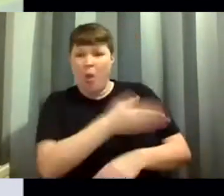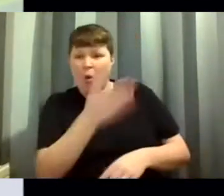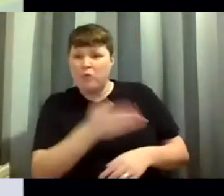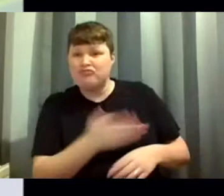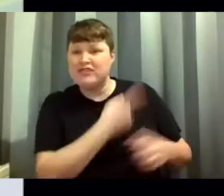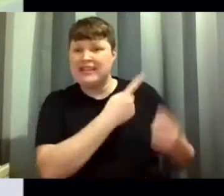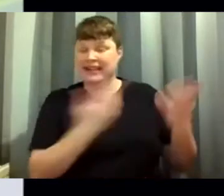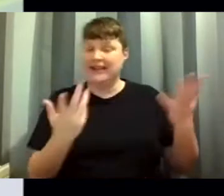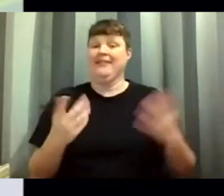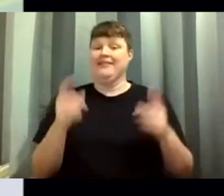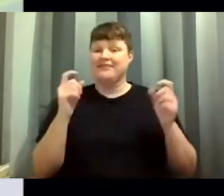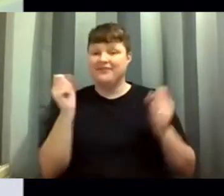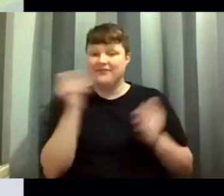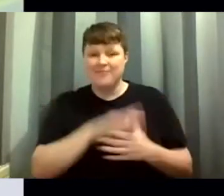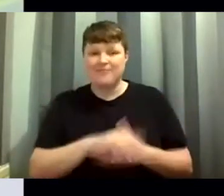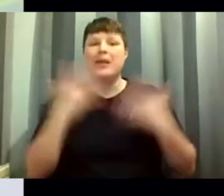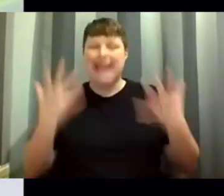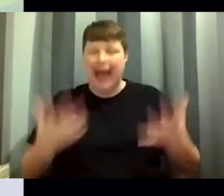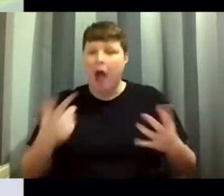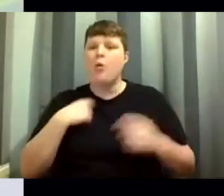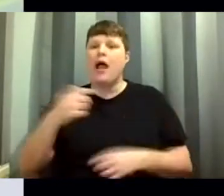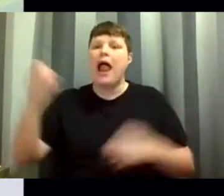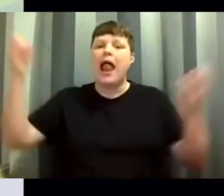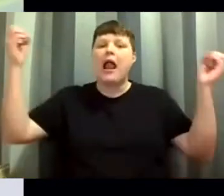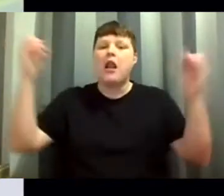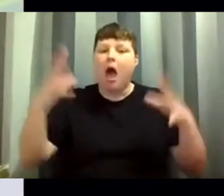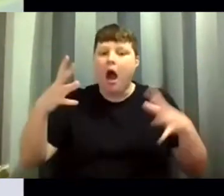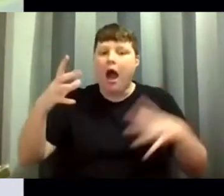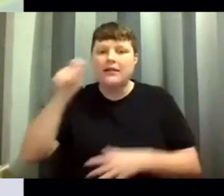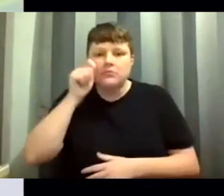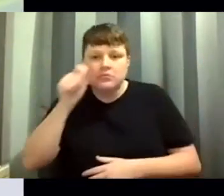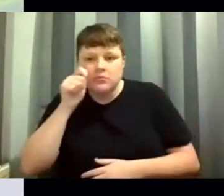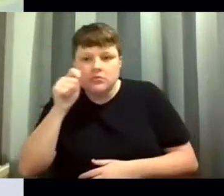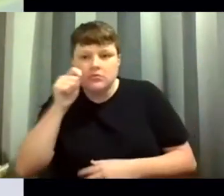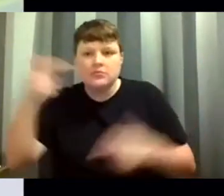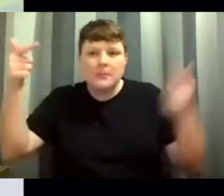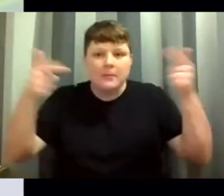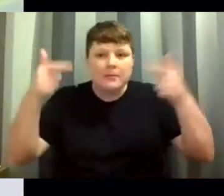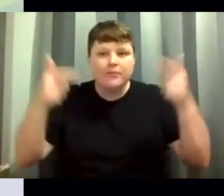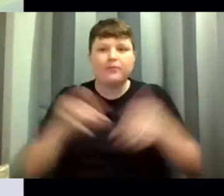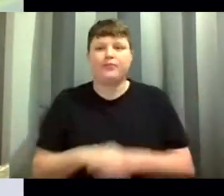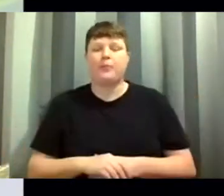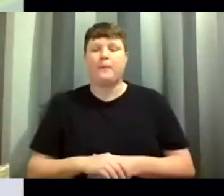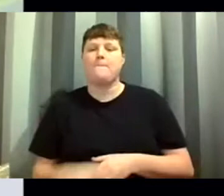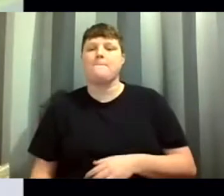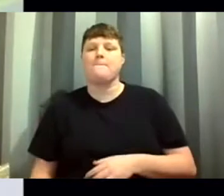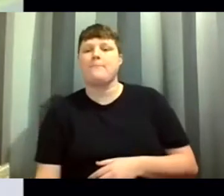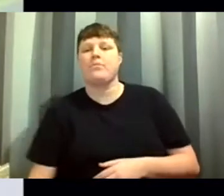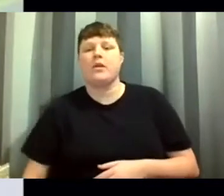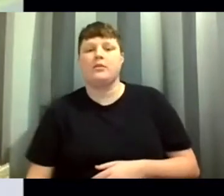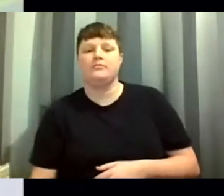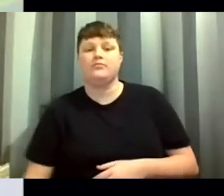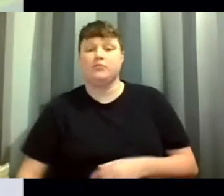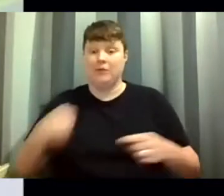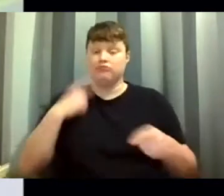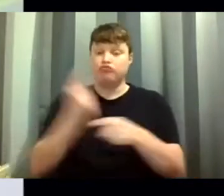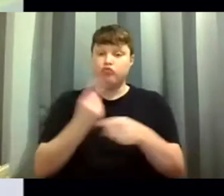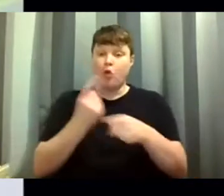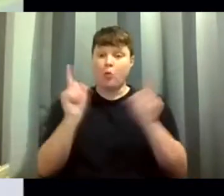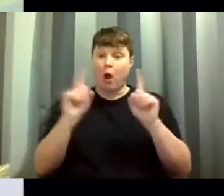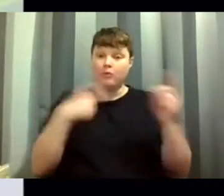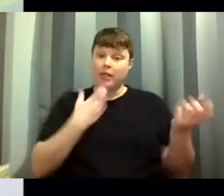as a technique to analyse matter with light. In this talk, I'll be covering a brief overview